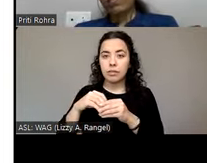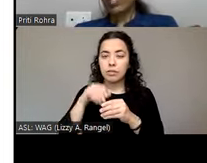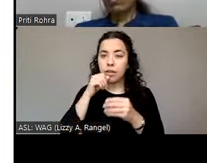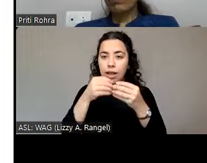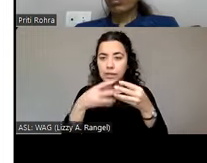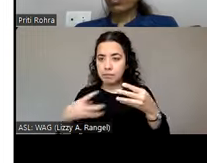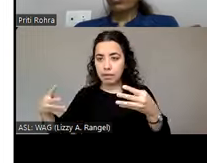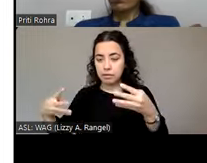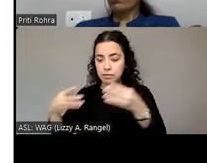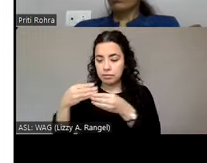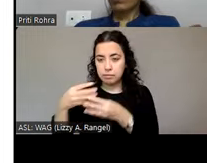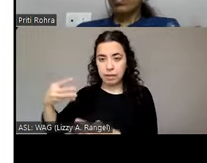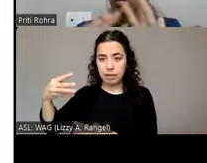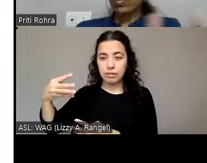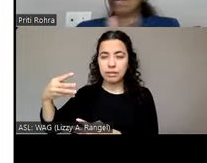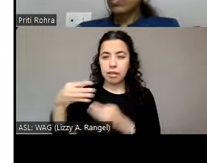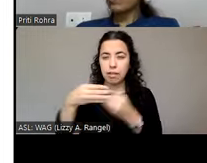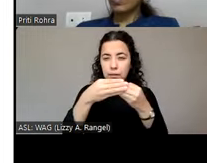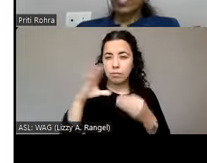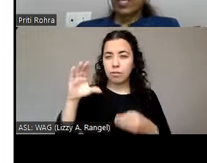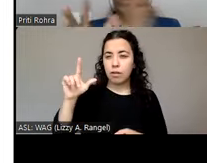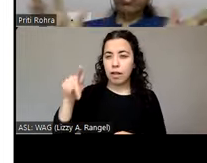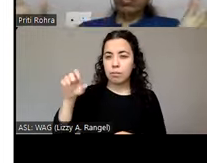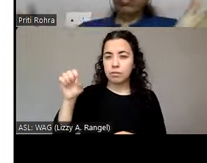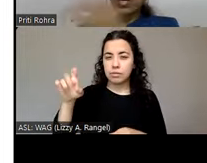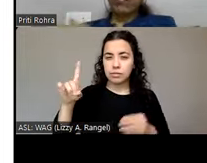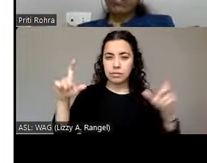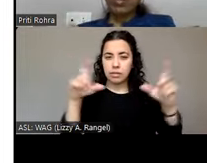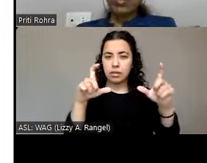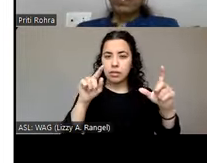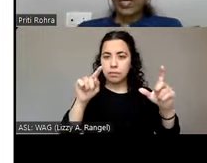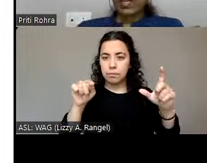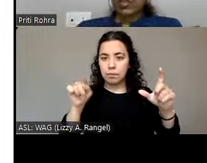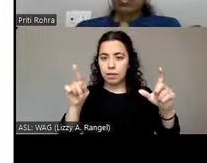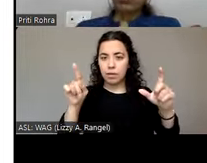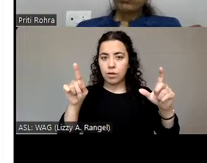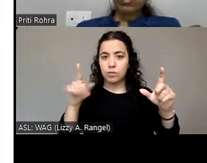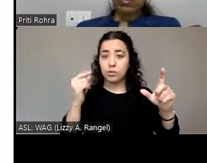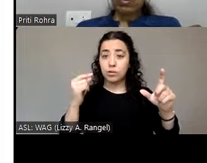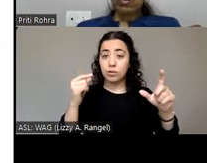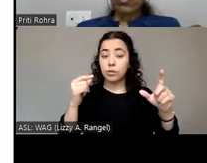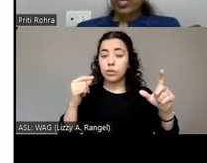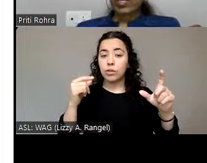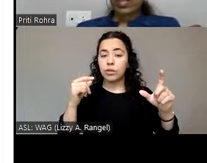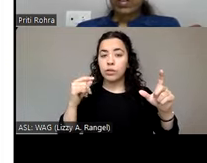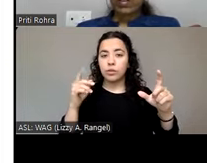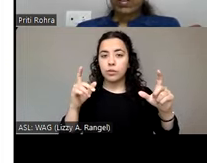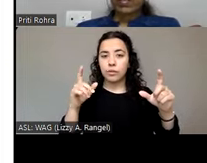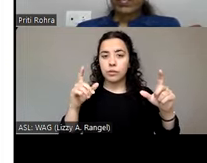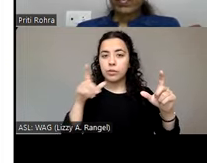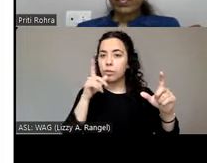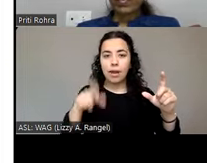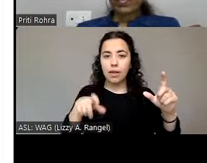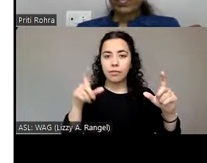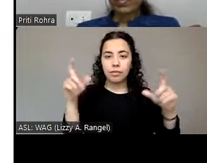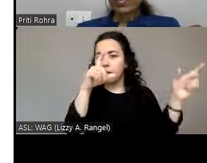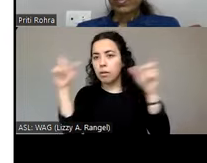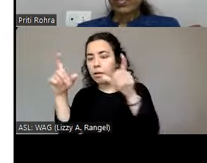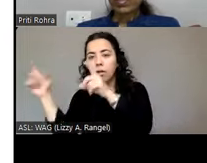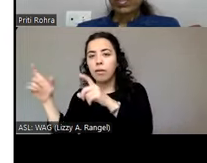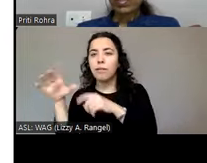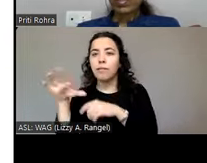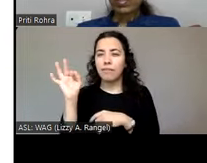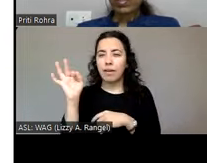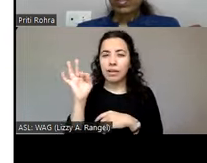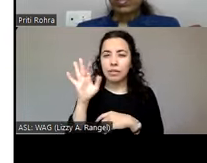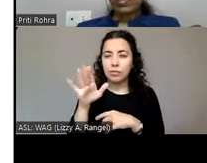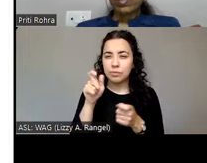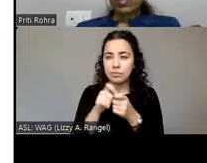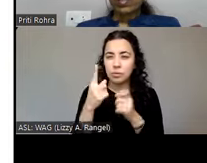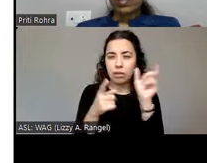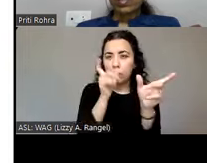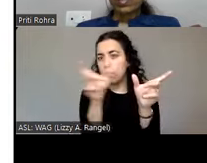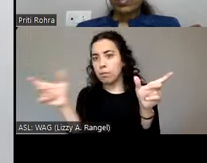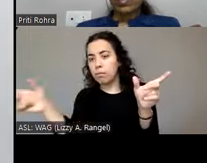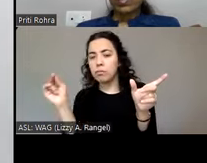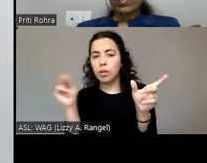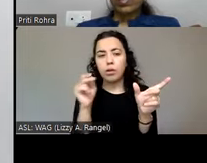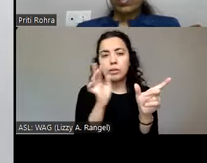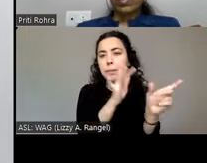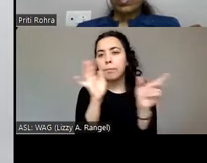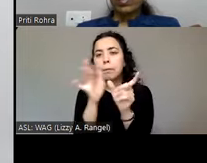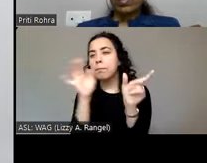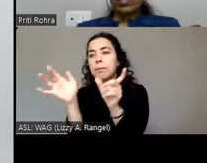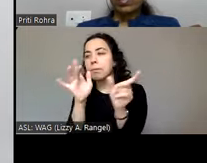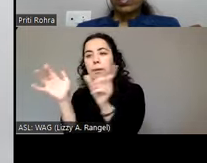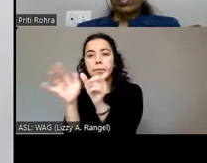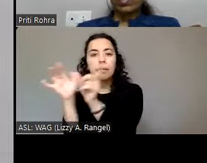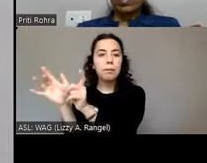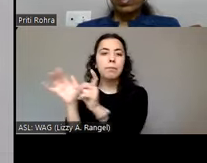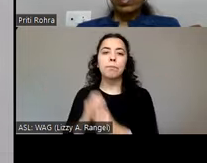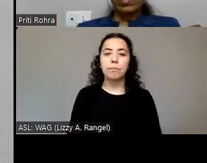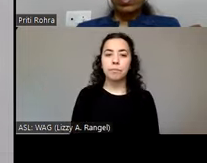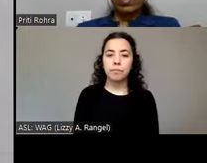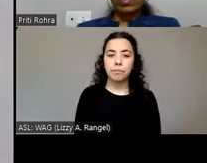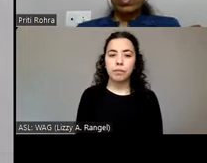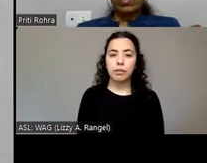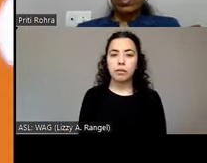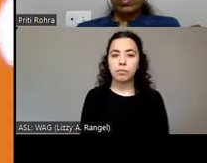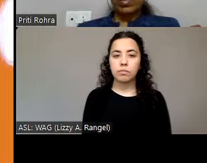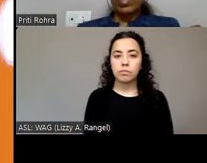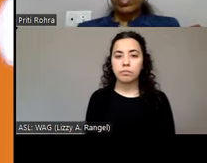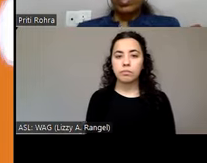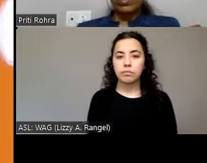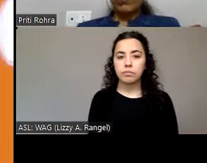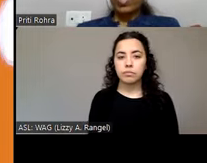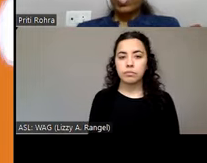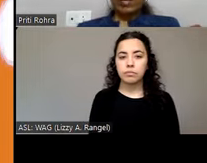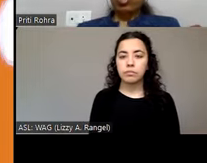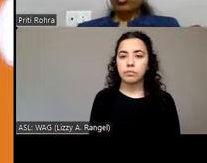the arrow which is nearby. And you don't have to pan through in order to find it. I am just